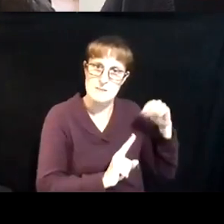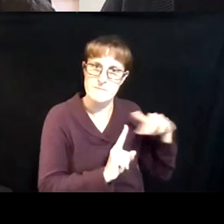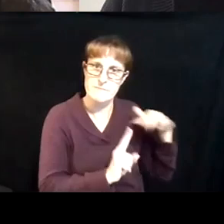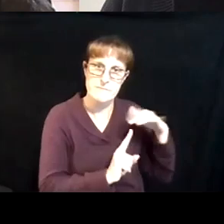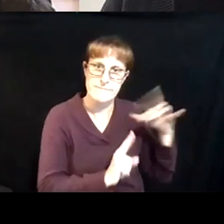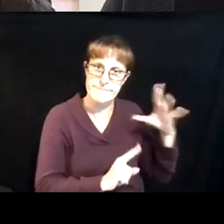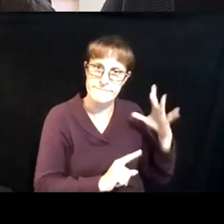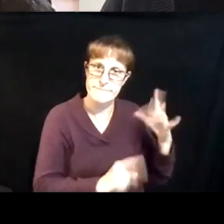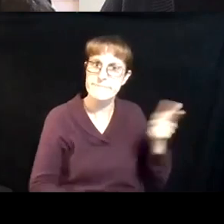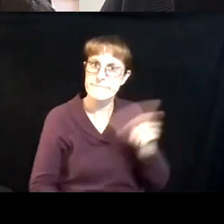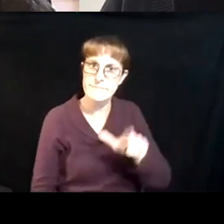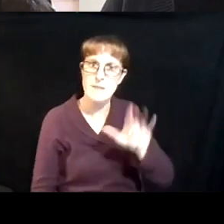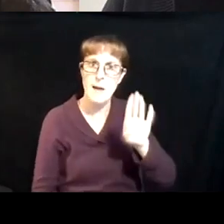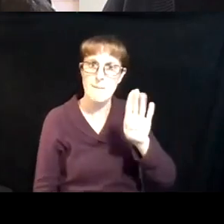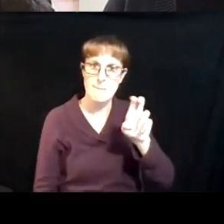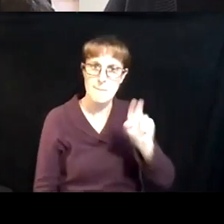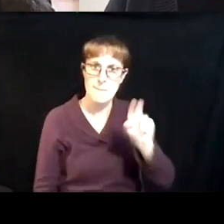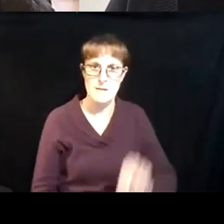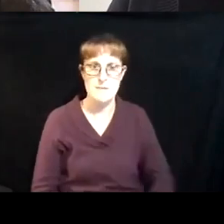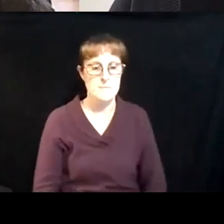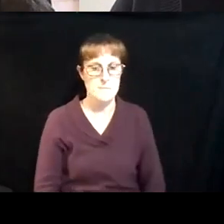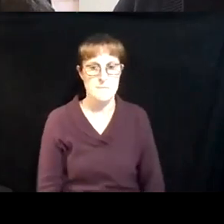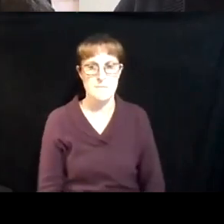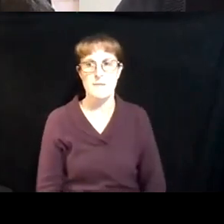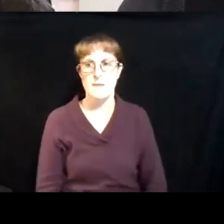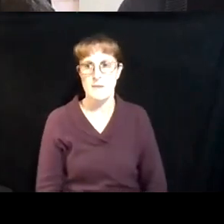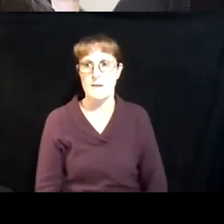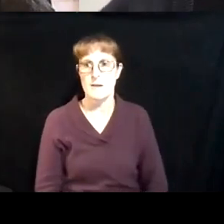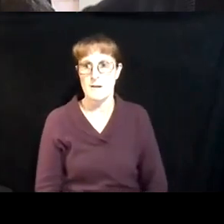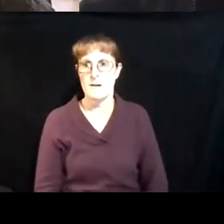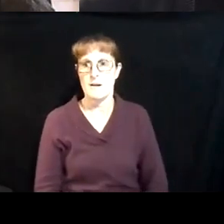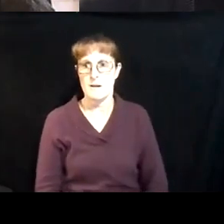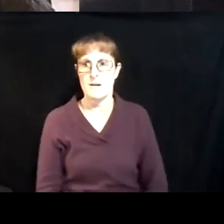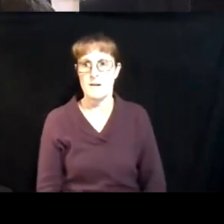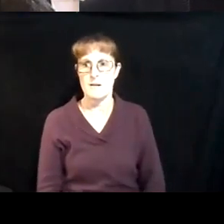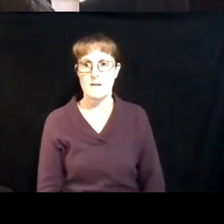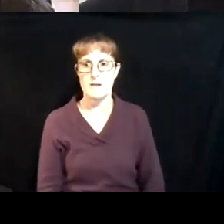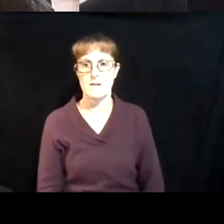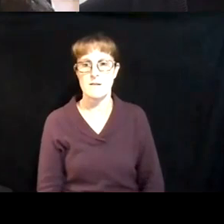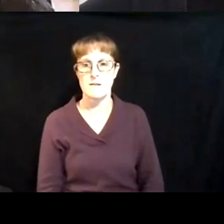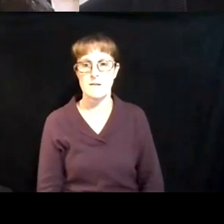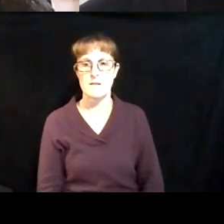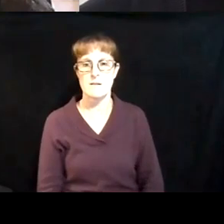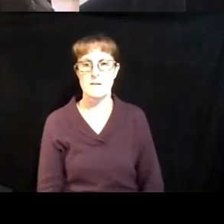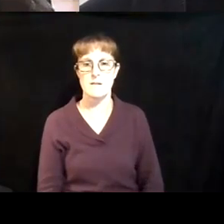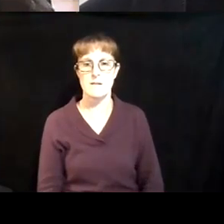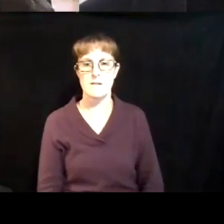I'll try to - Jennifer and Nancy are a tough act to follow.